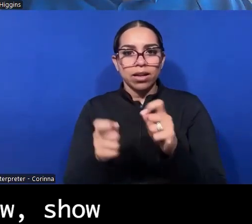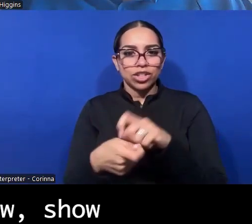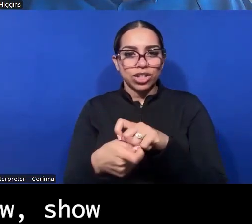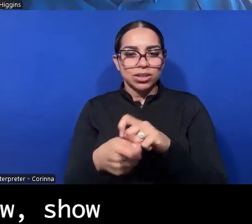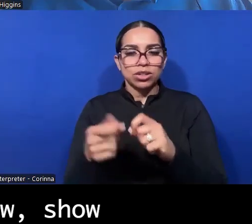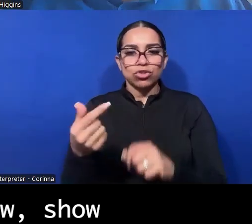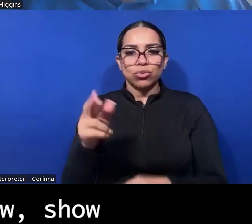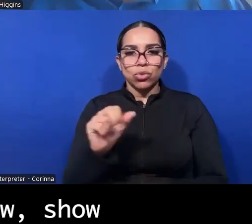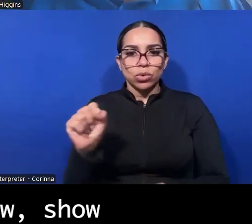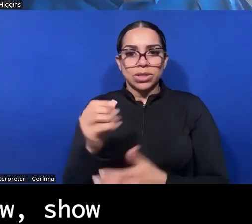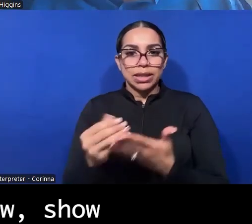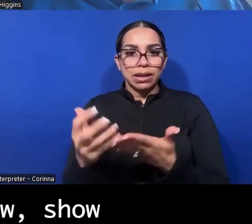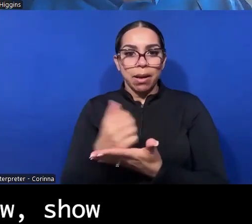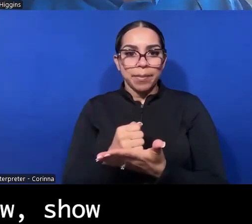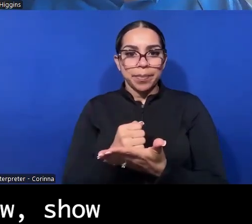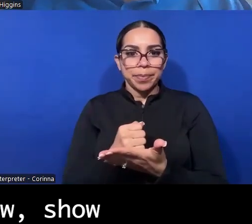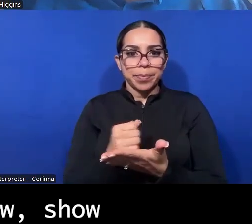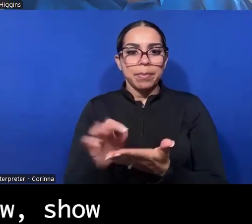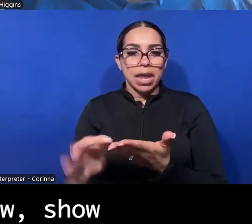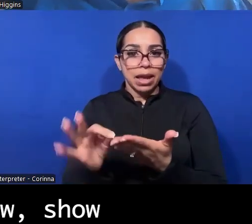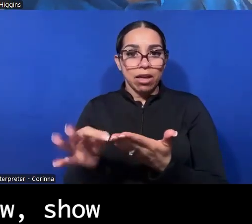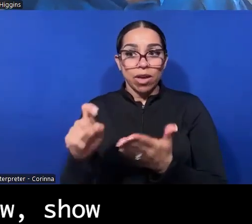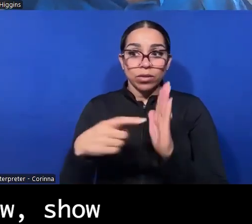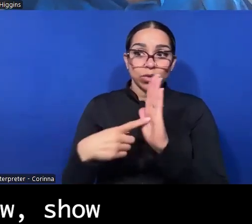You're going to have to, you know, show how those 80 hours a month are being spent